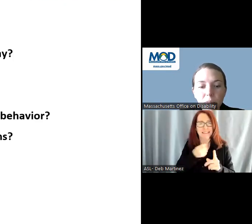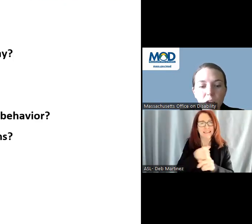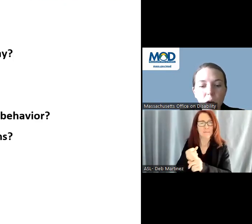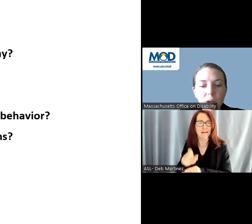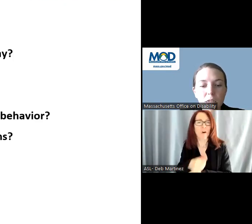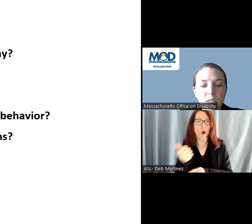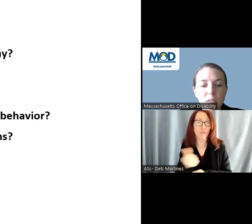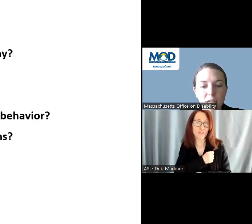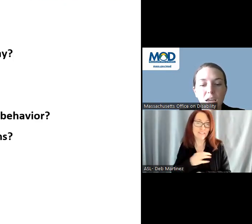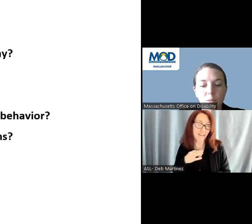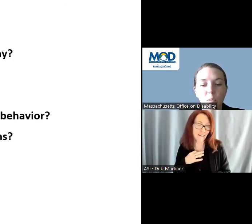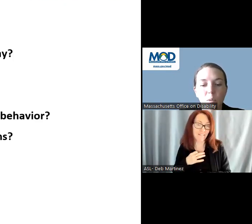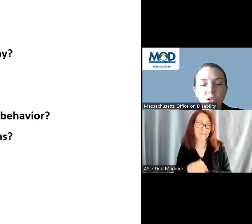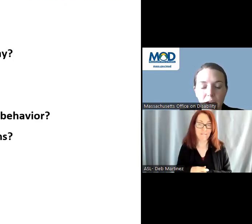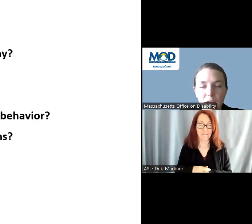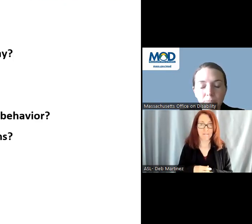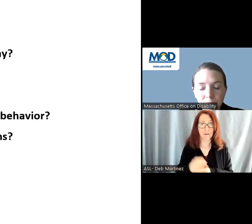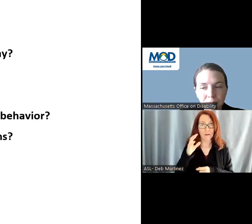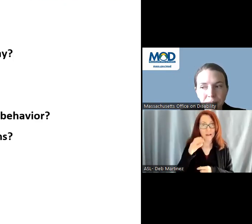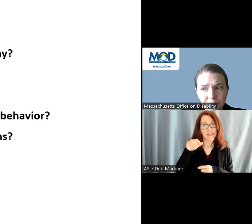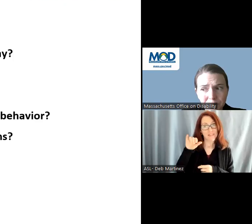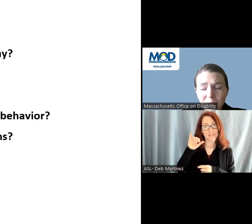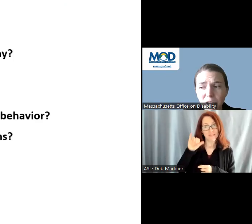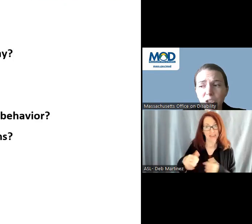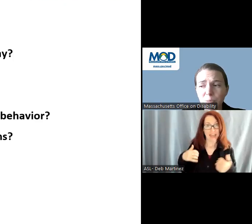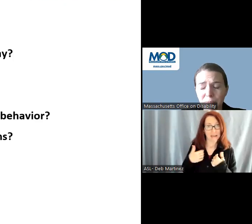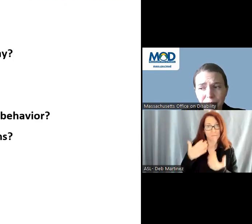you know is is the animal well trained excuse me